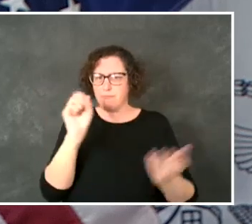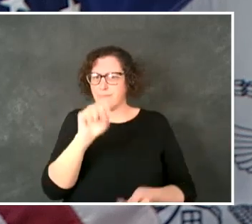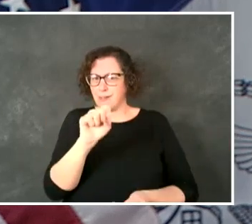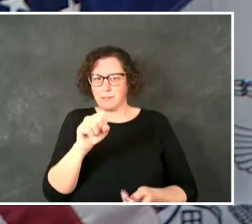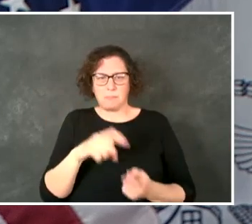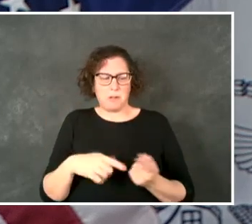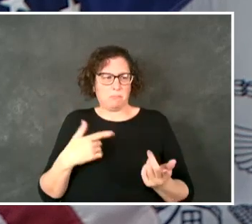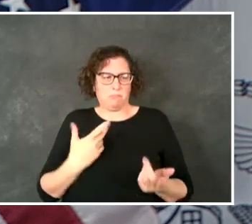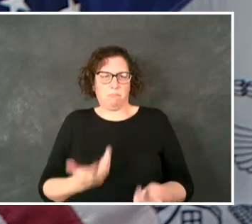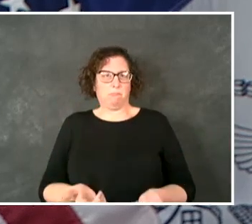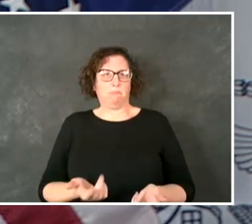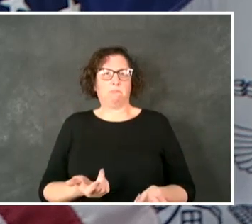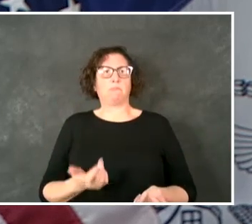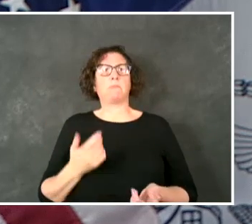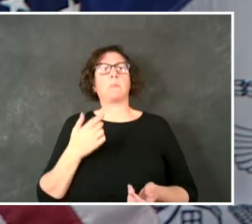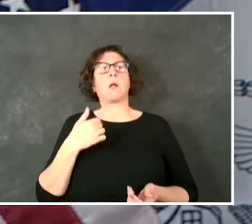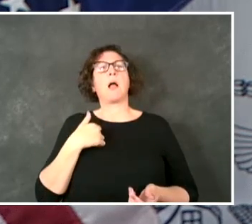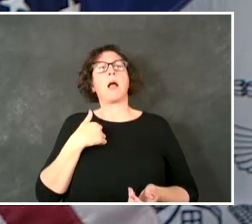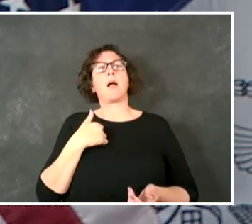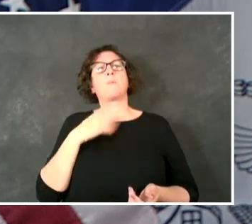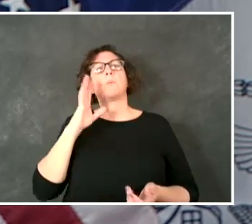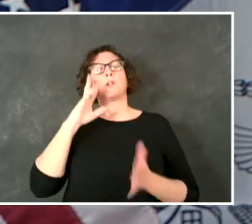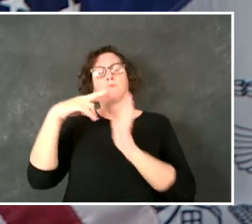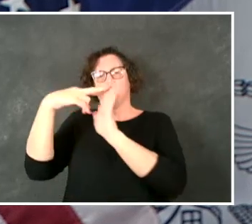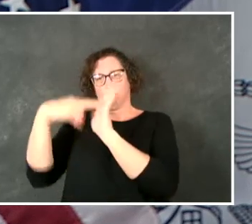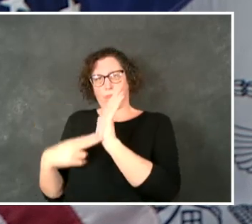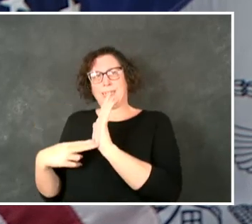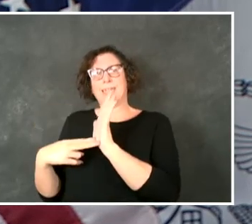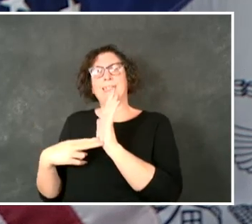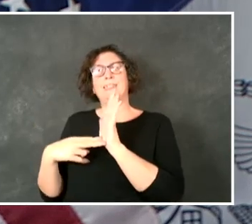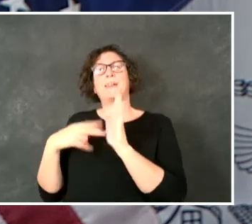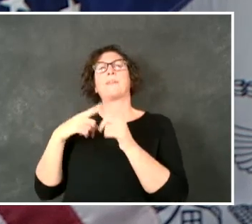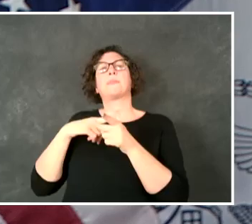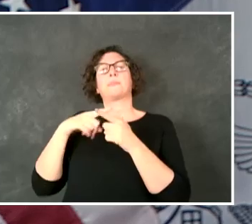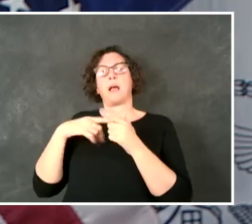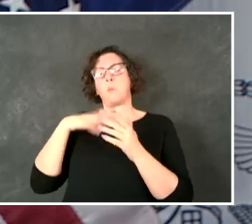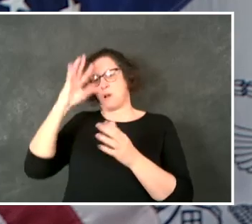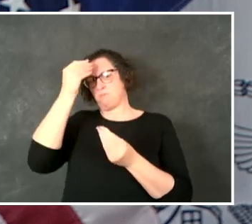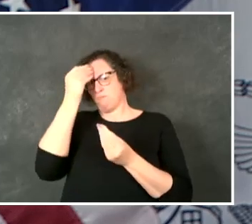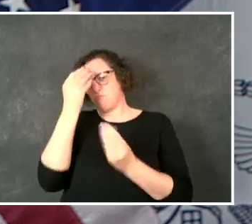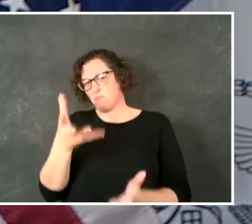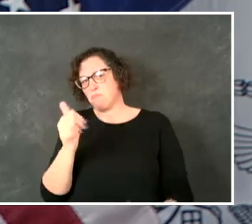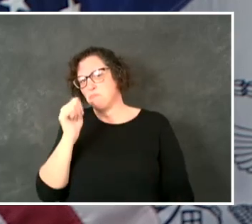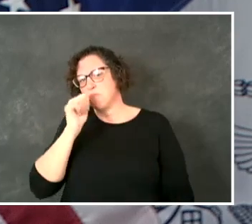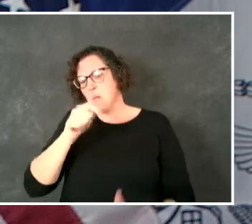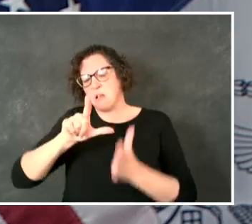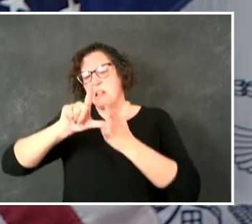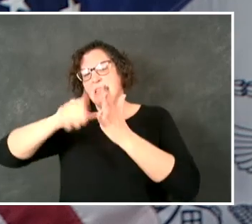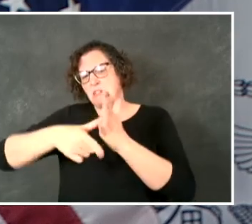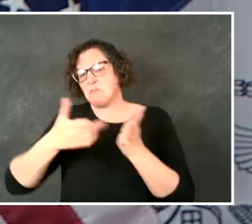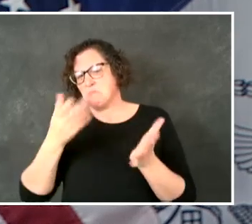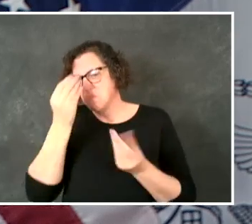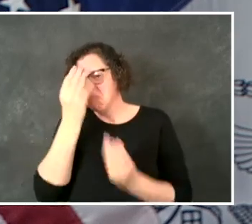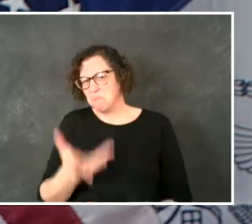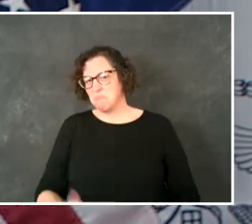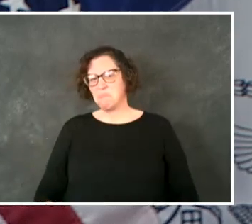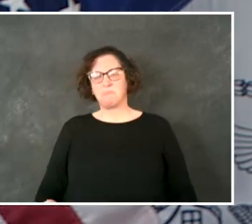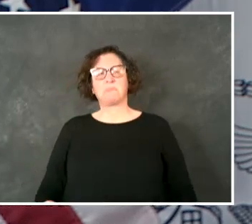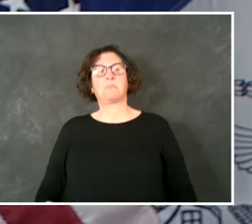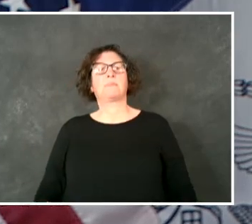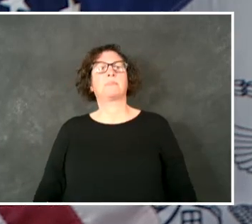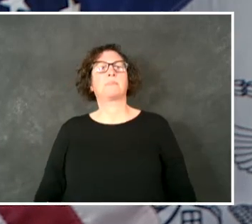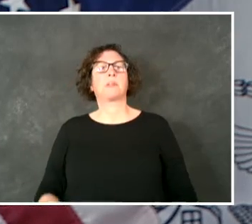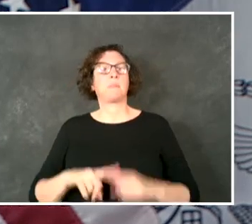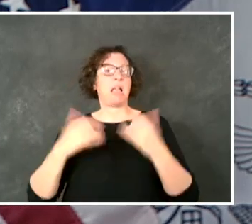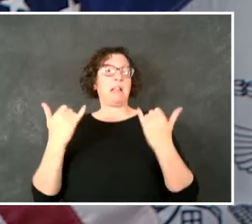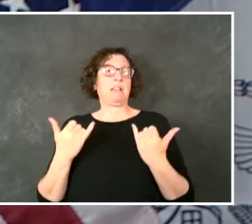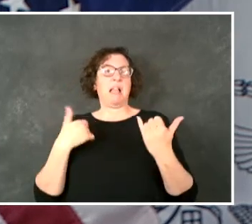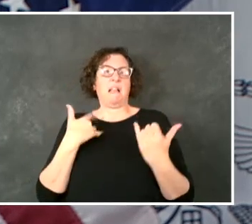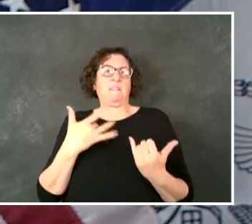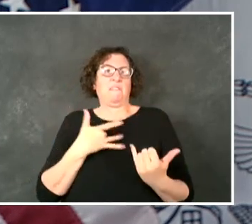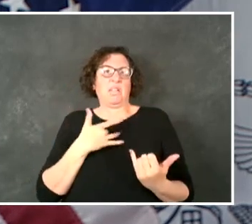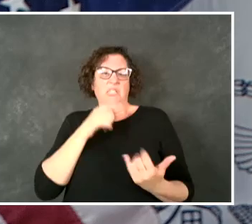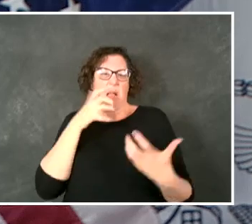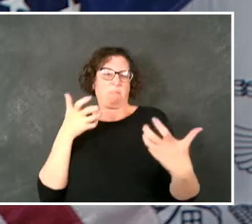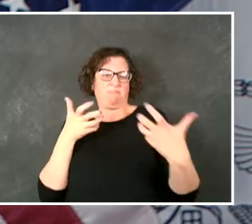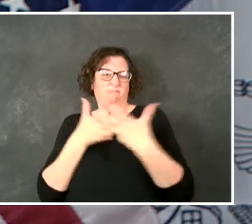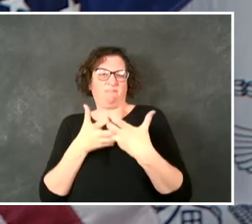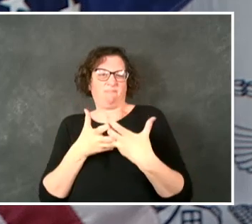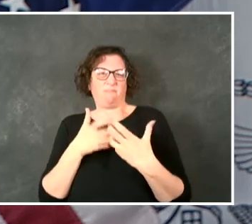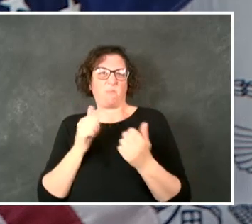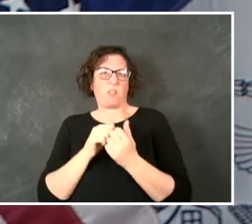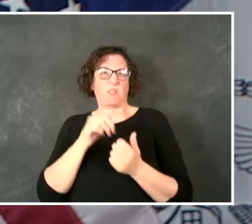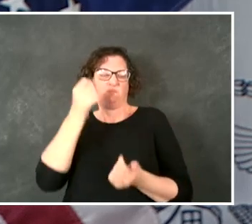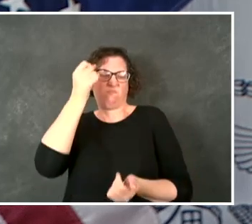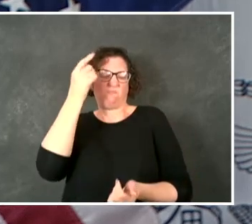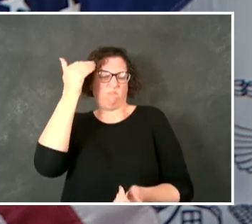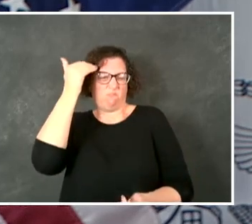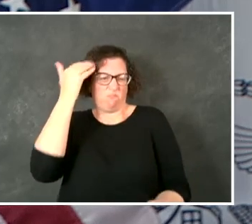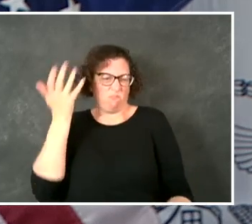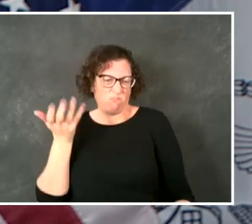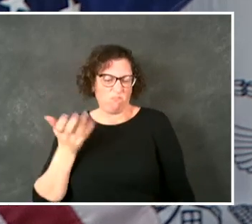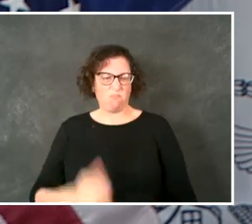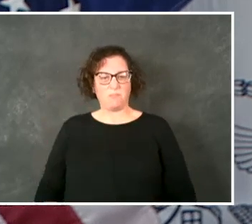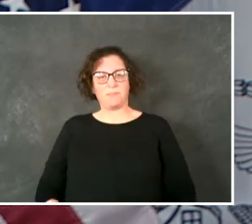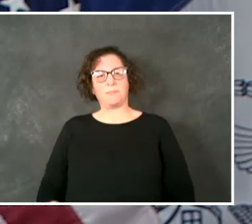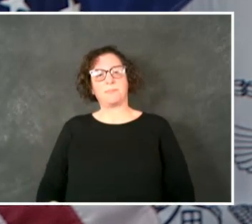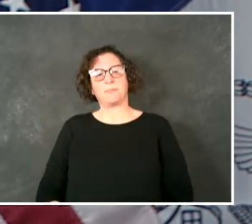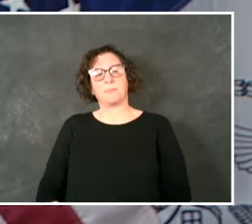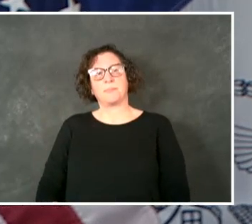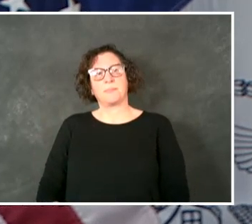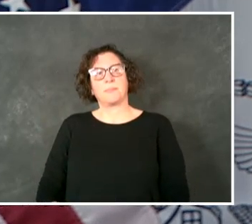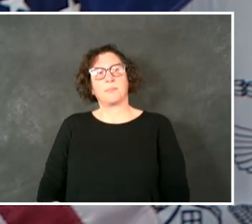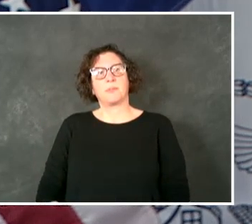HELP US RECHA